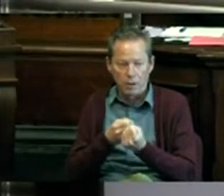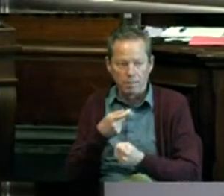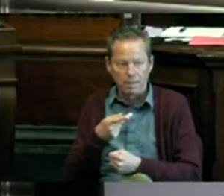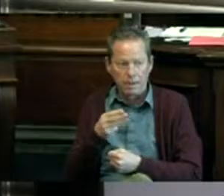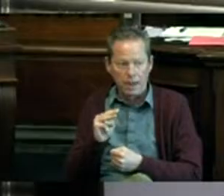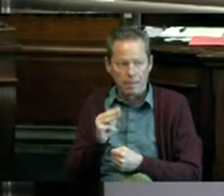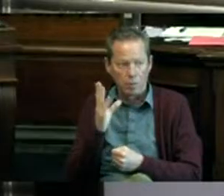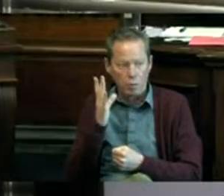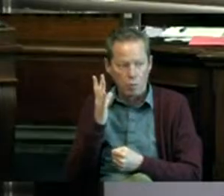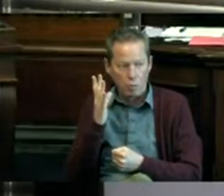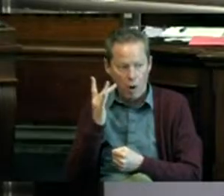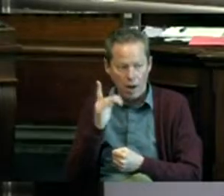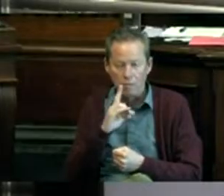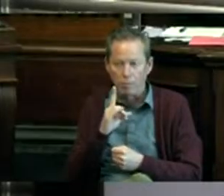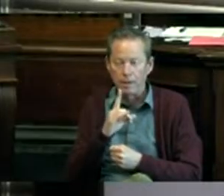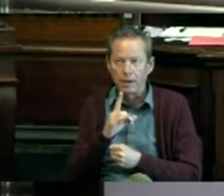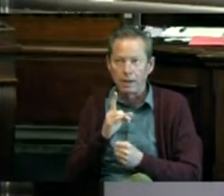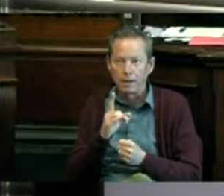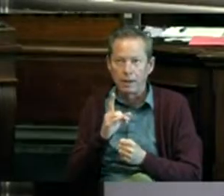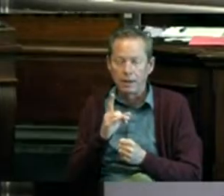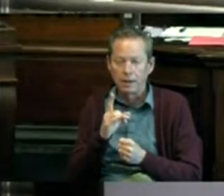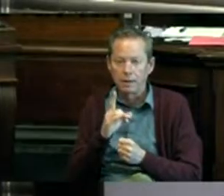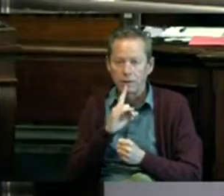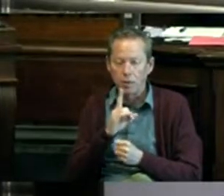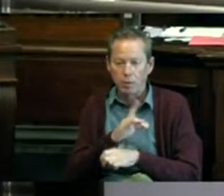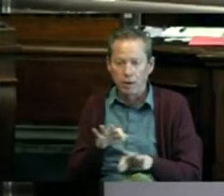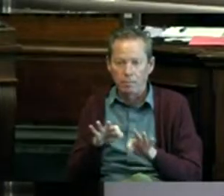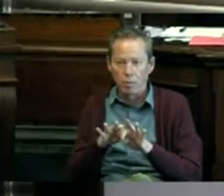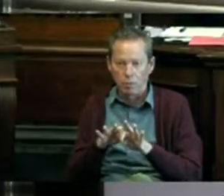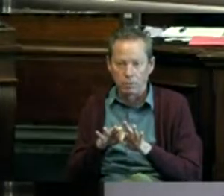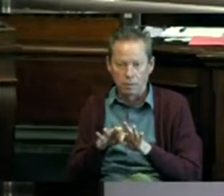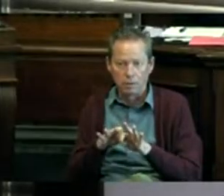elements to present you with the